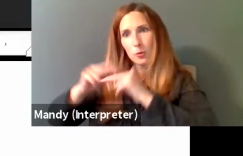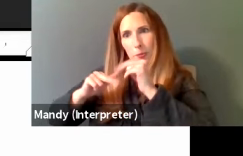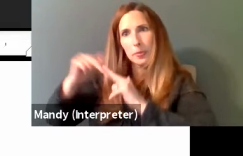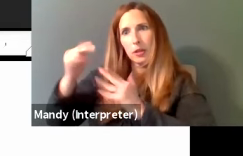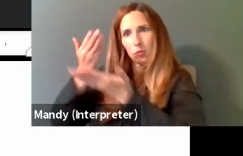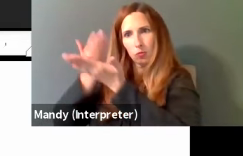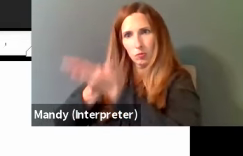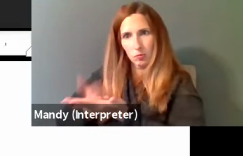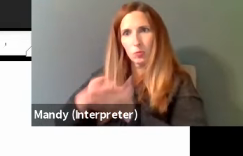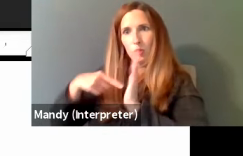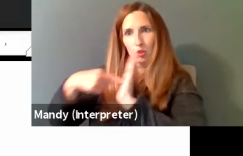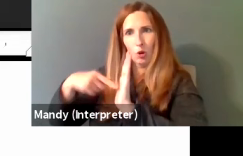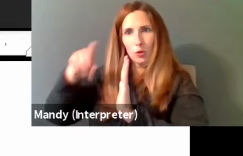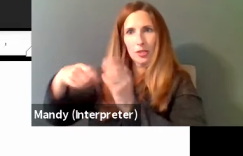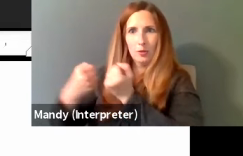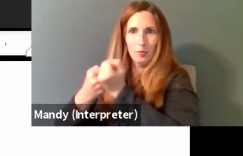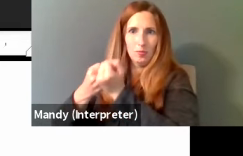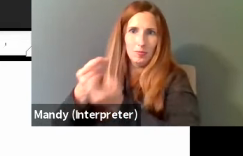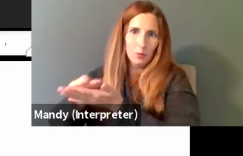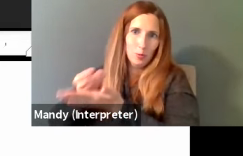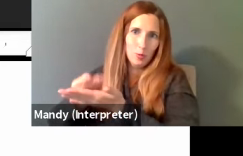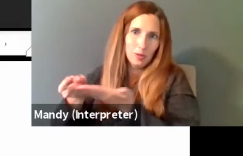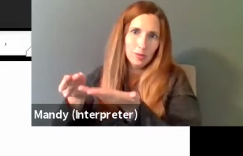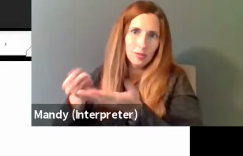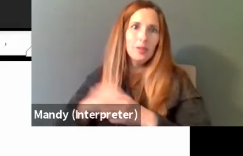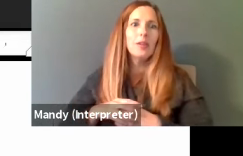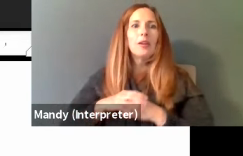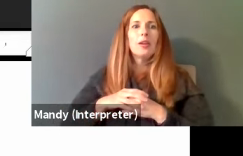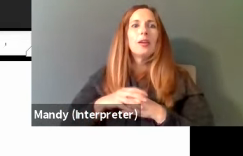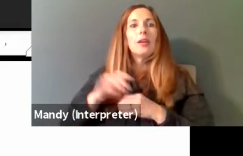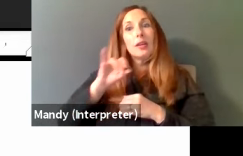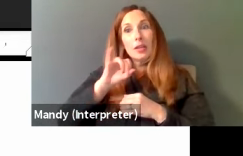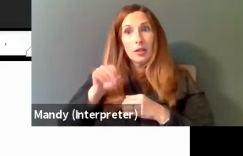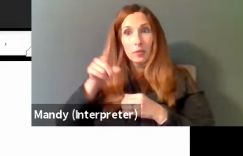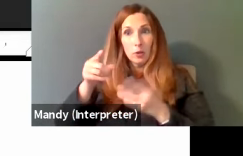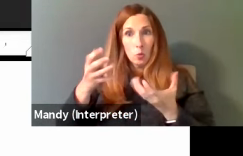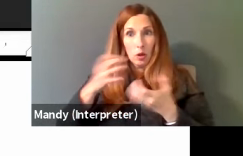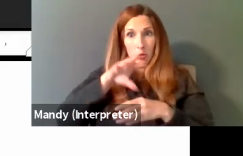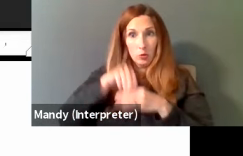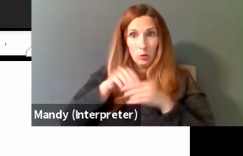If you wanted to include language services inside of your budget, in a grant